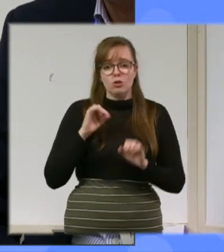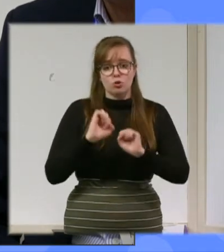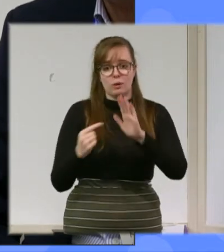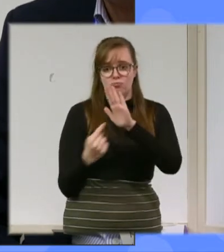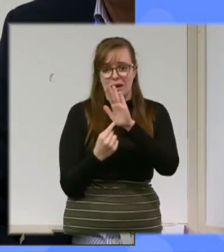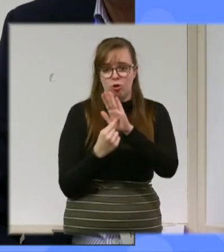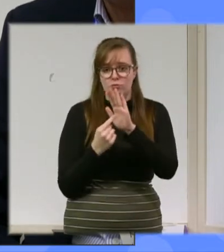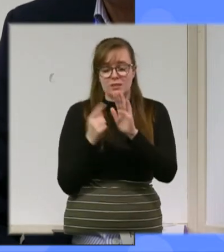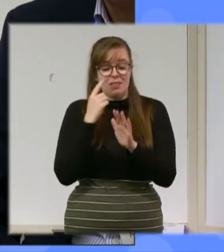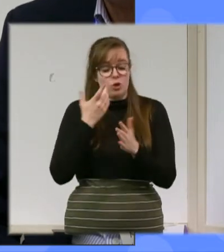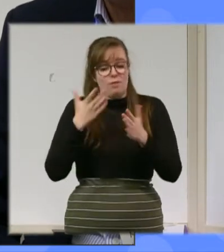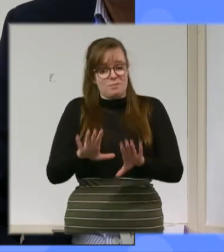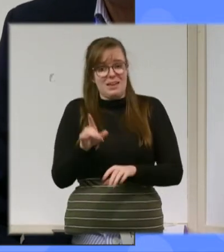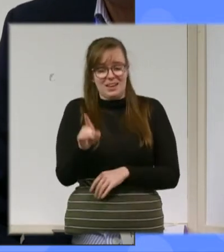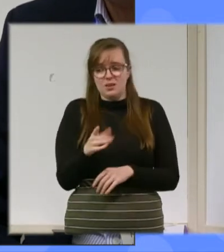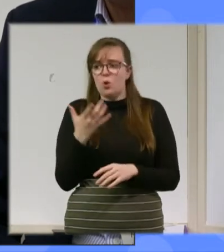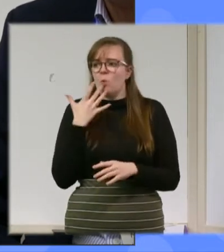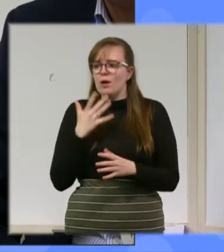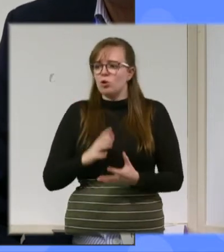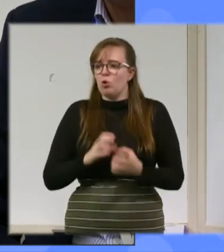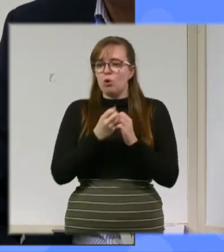you've been when you're putting together your report because it's the only way